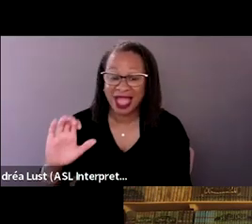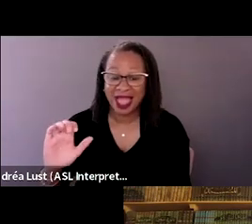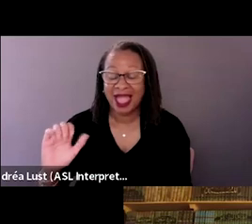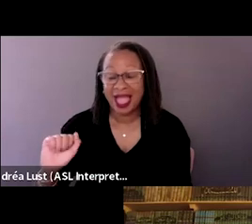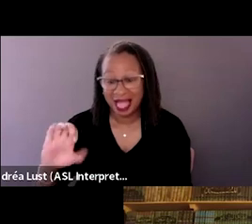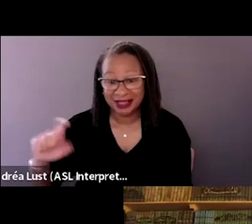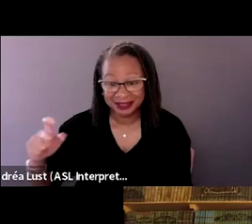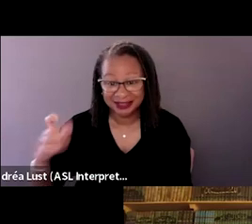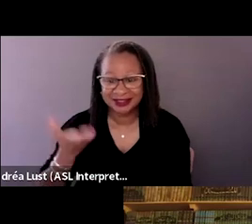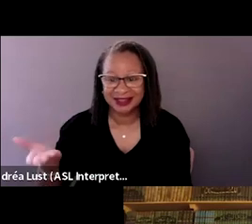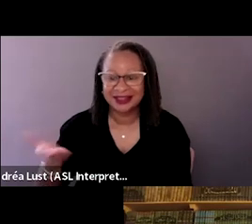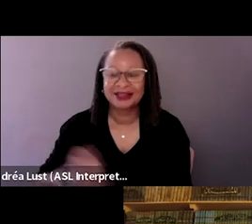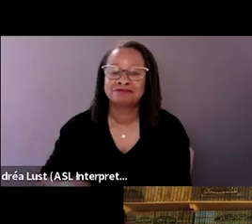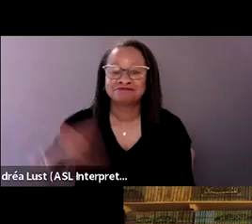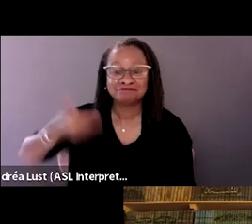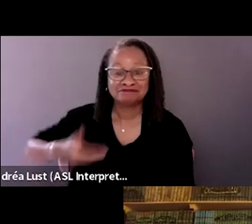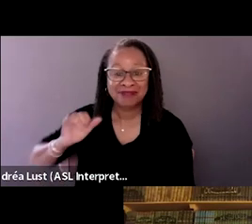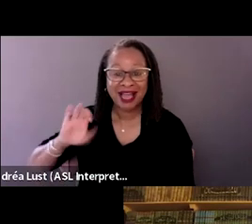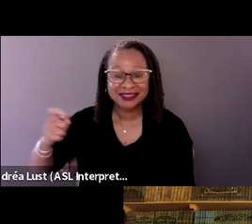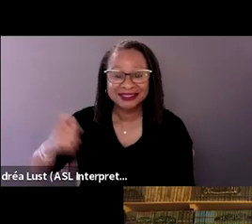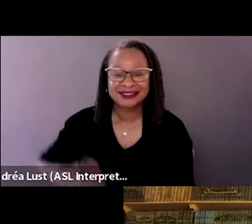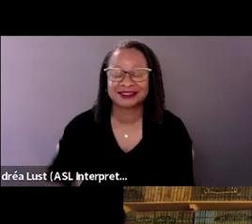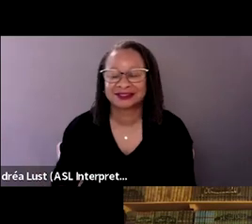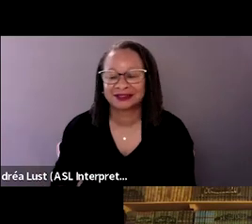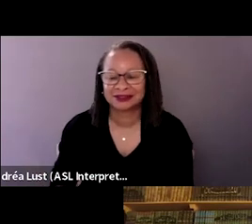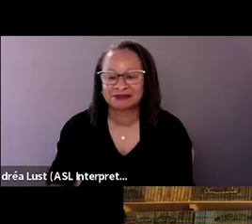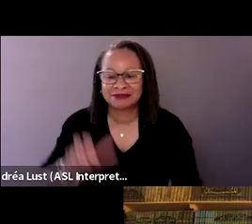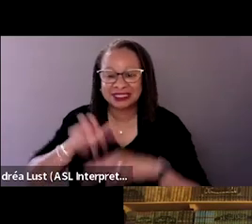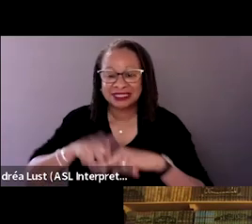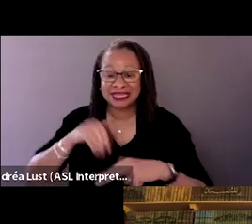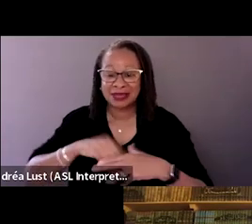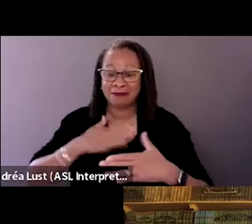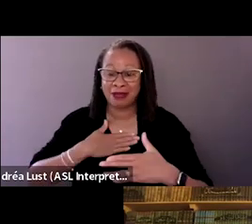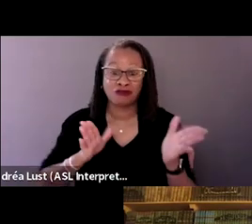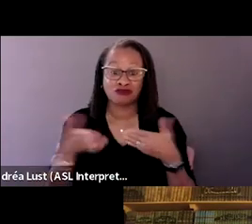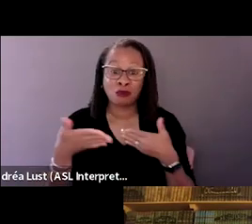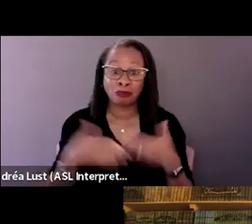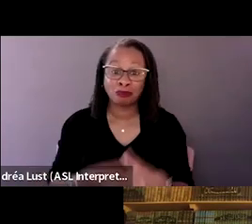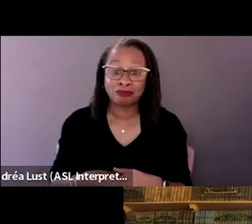Hi, I'm Alex. I'm sitting in my room with a lot of books